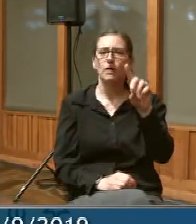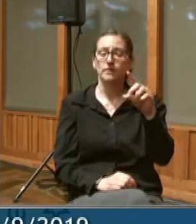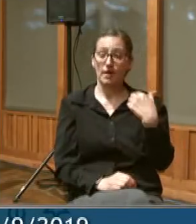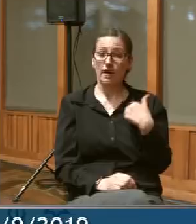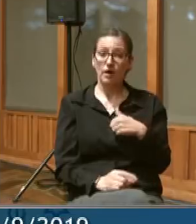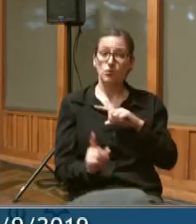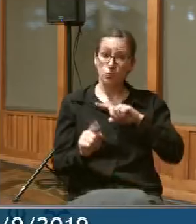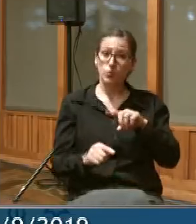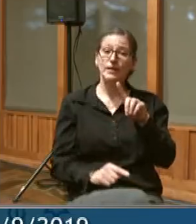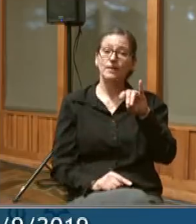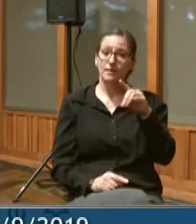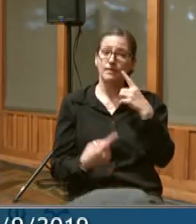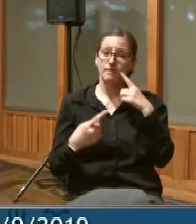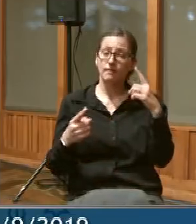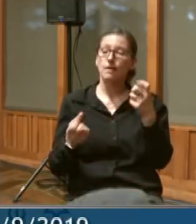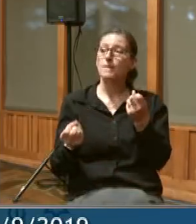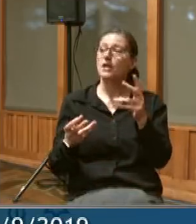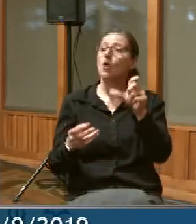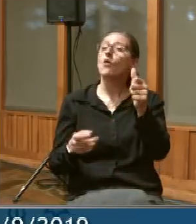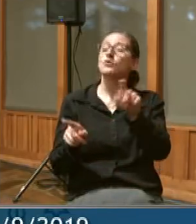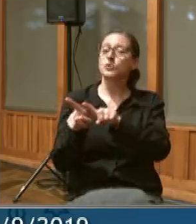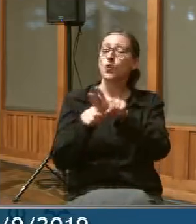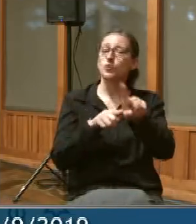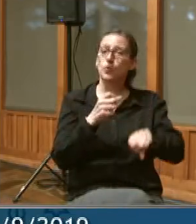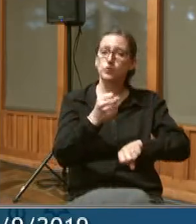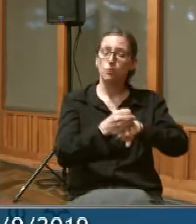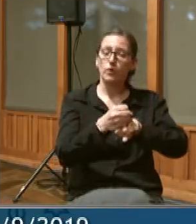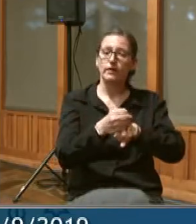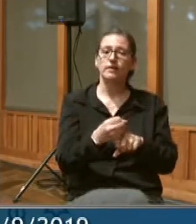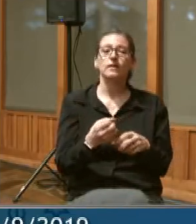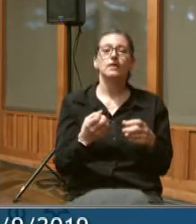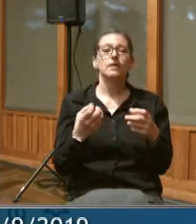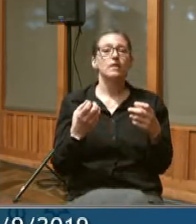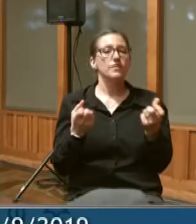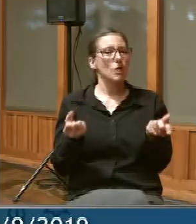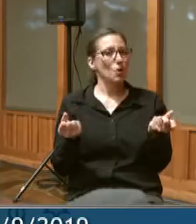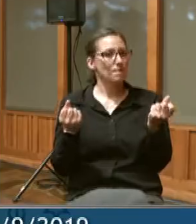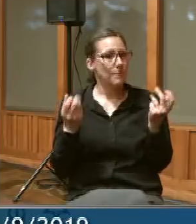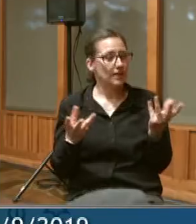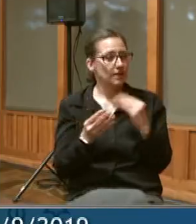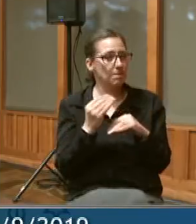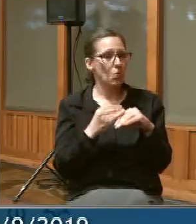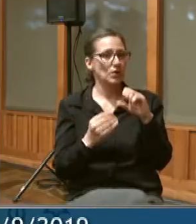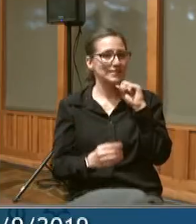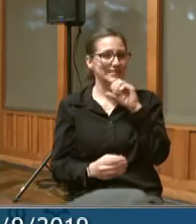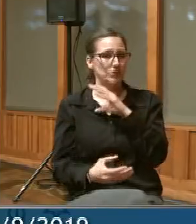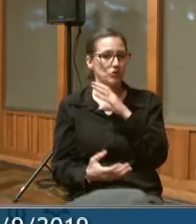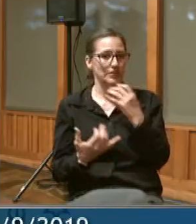PEOPLE, YOU WANT TO GET AN HVAC? YOU WANT TO BE WARM, COOL? VOTE FOR THIS BOND AND WE DID. SO DID A LOT OF OTHER PEOPLE.